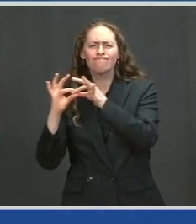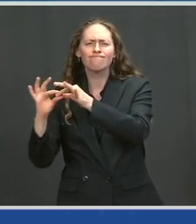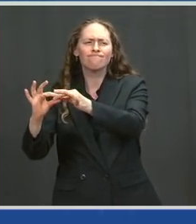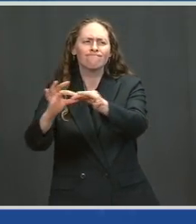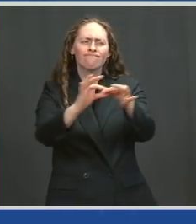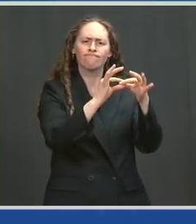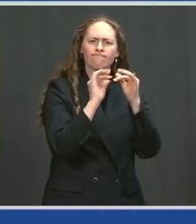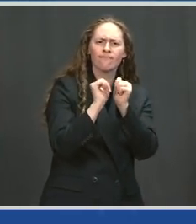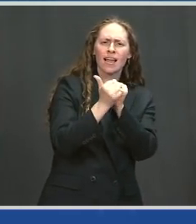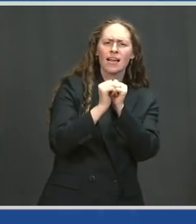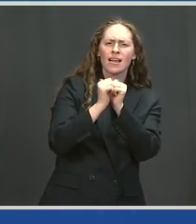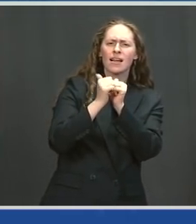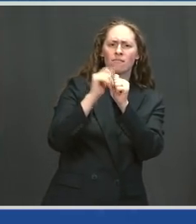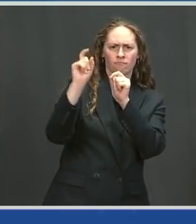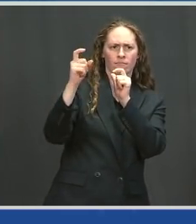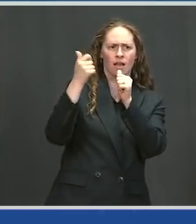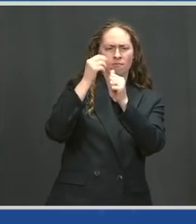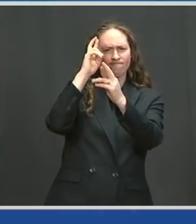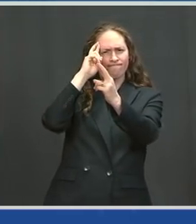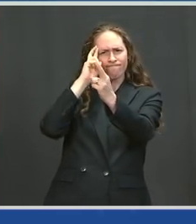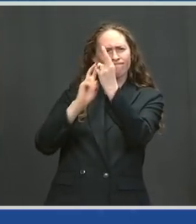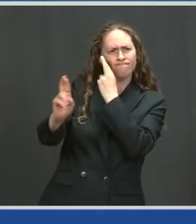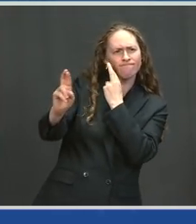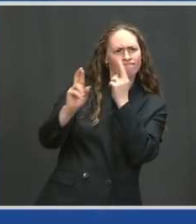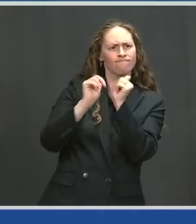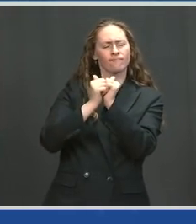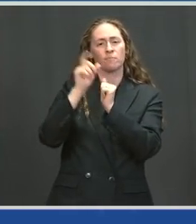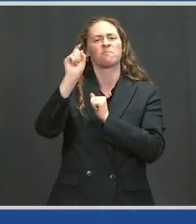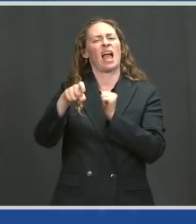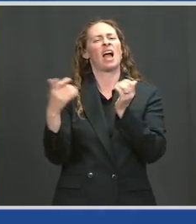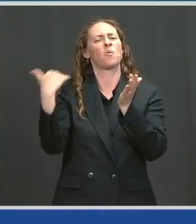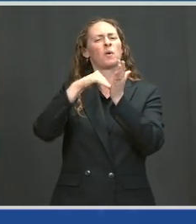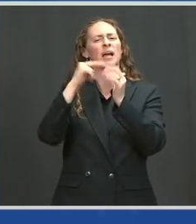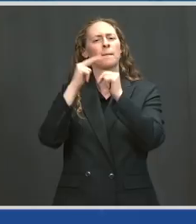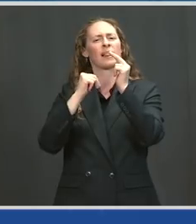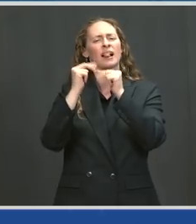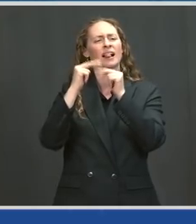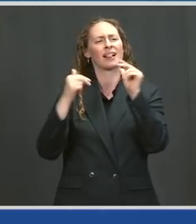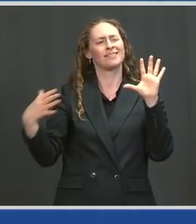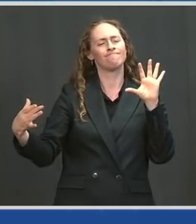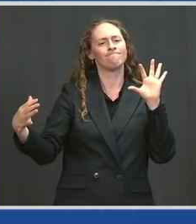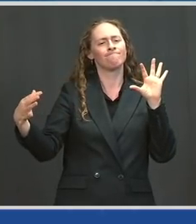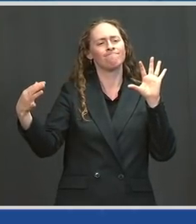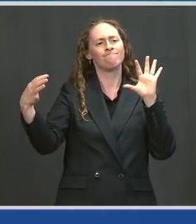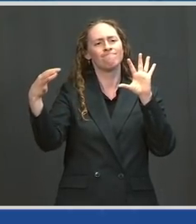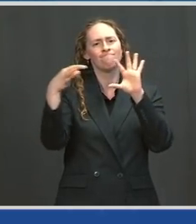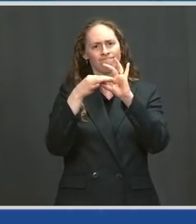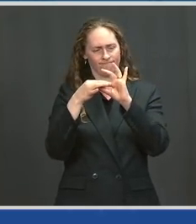I come here to help fill the silence, because in silence, wounds deepen.